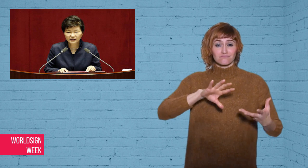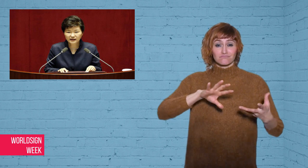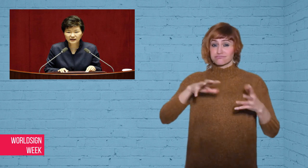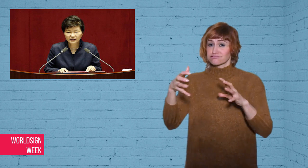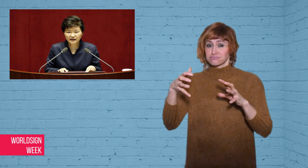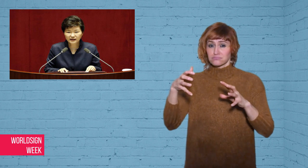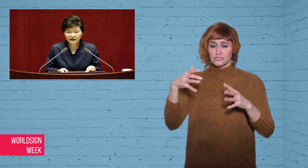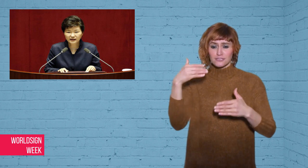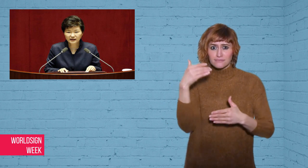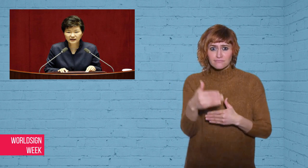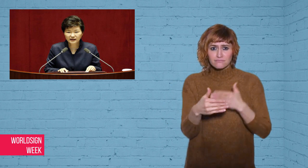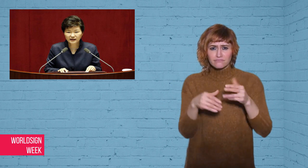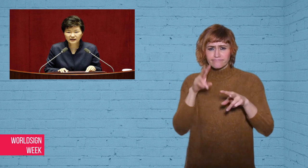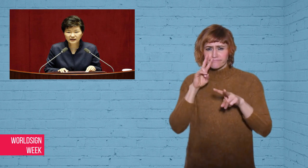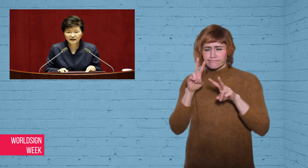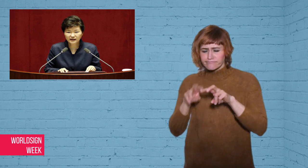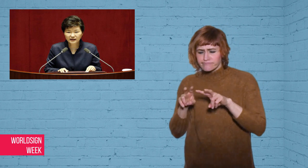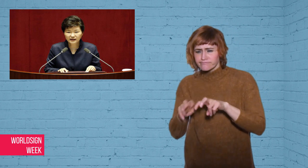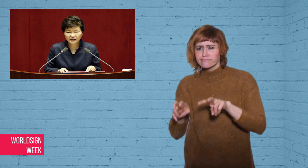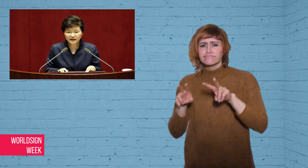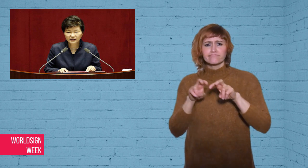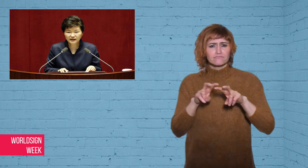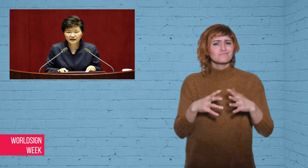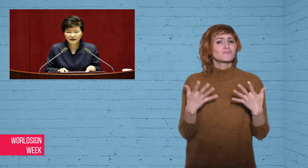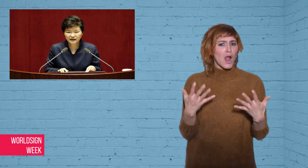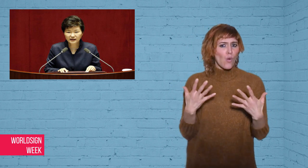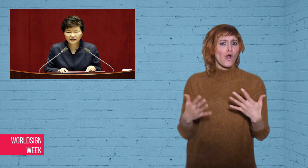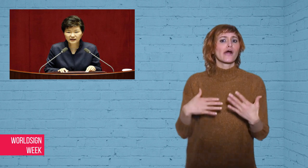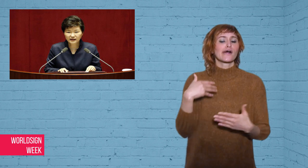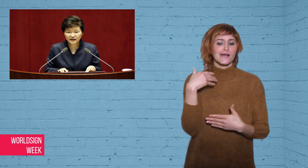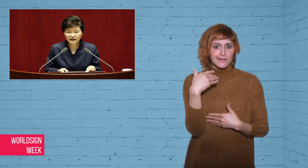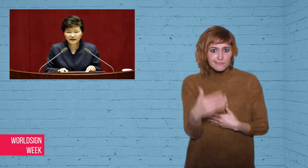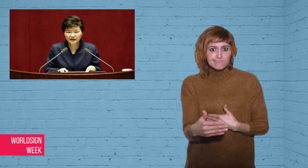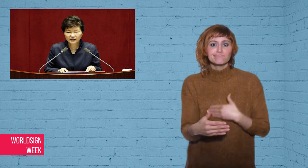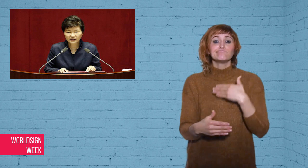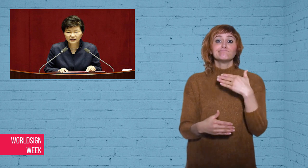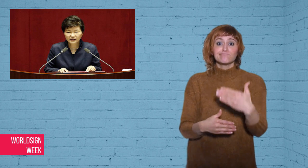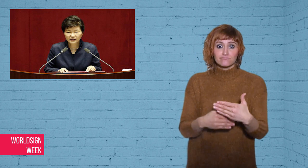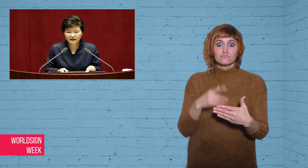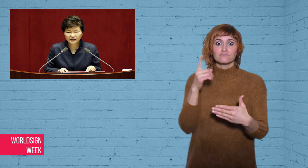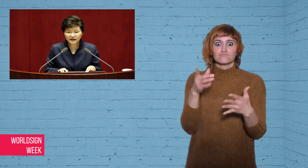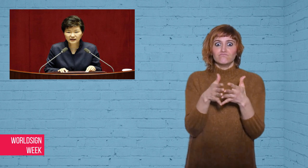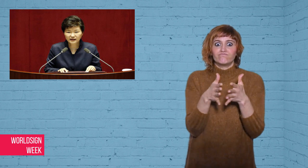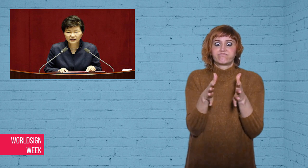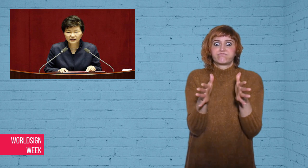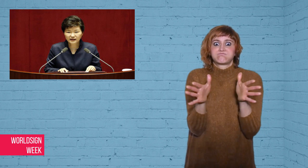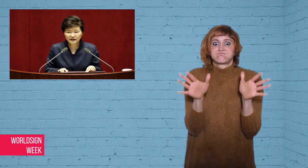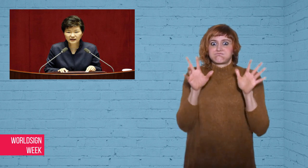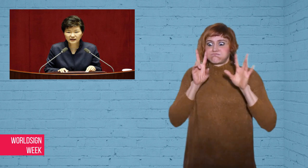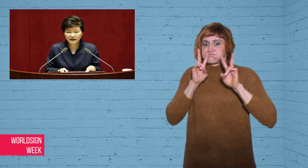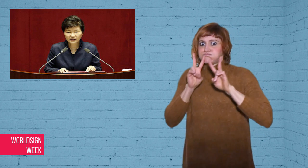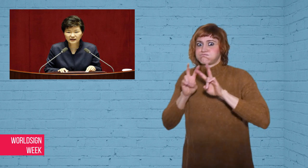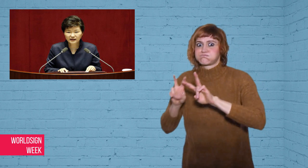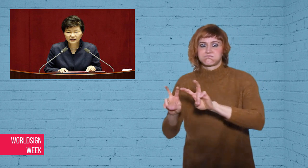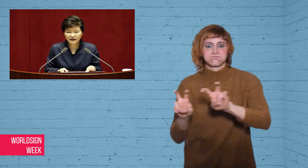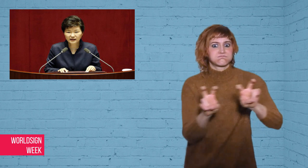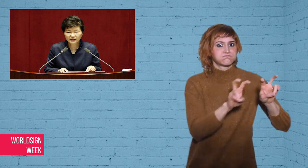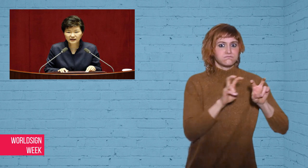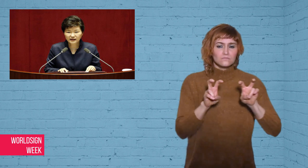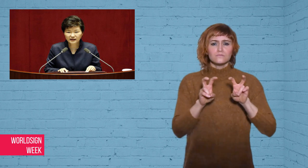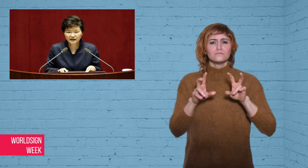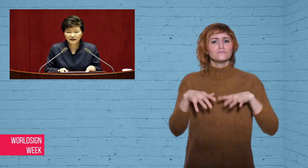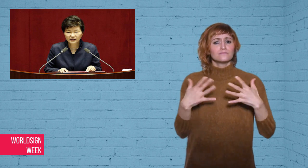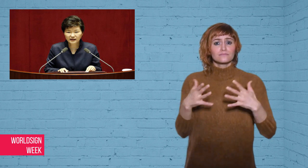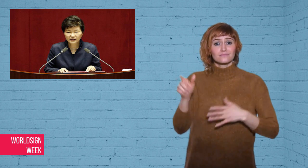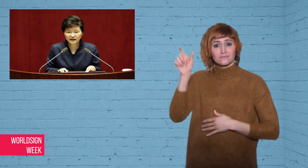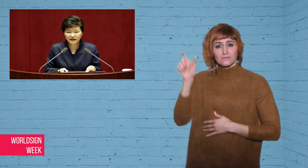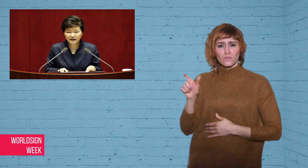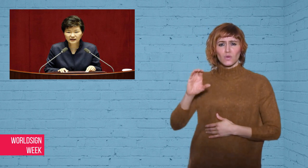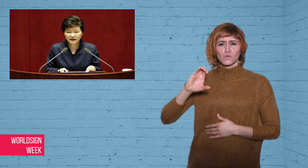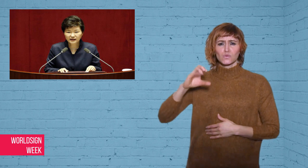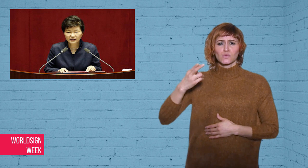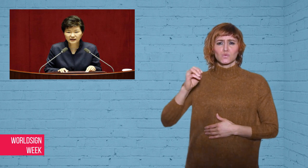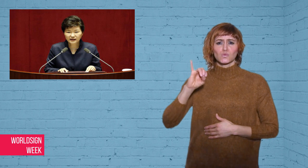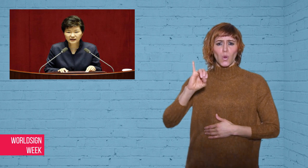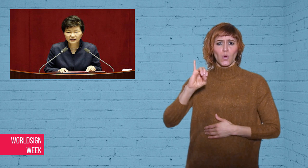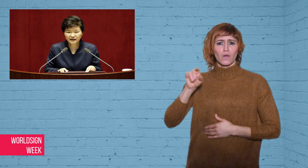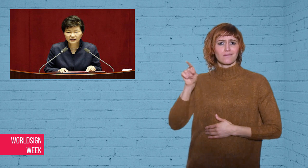The scandal investigation is ongoing and widening.